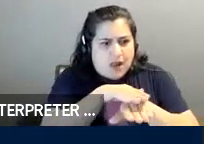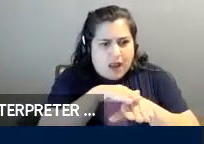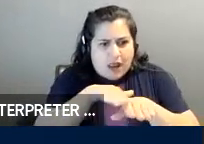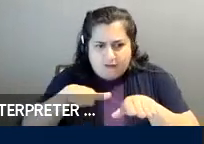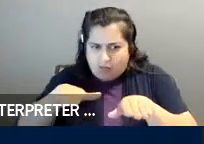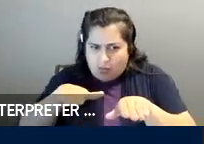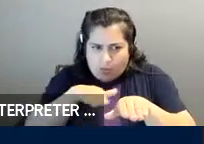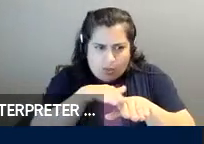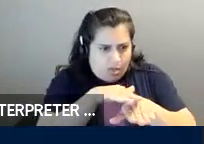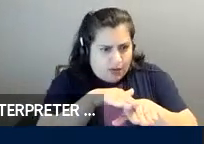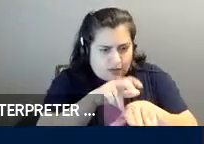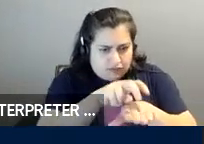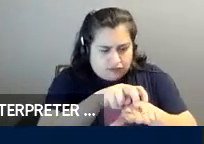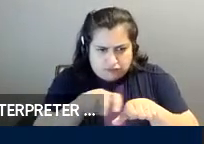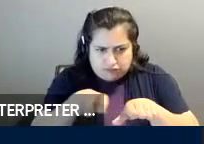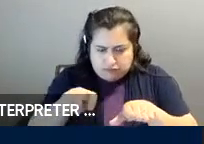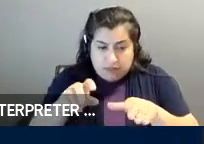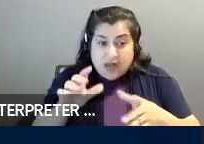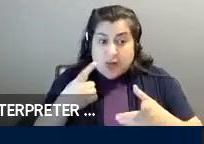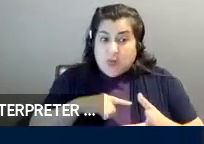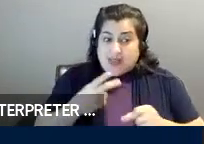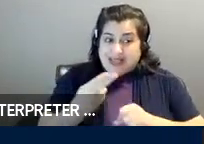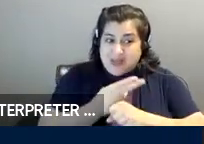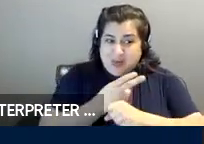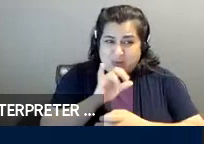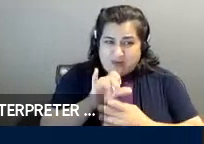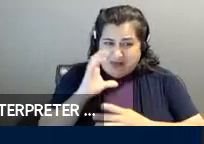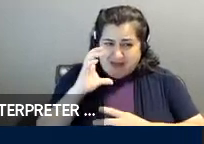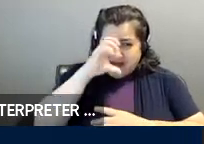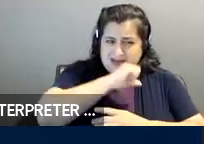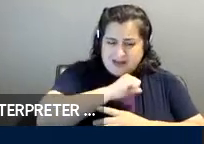With the assumption that level transfer being easier. But there's also like diminishing returns, right?